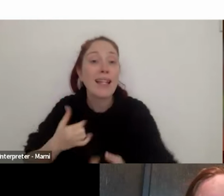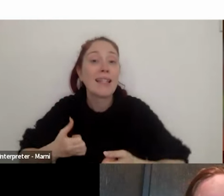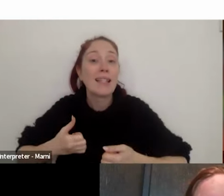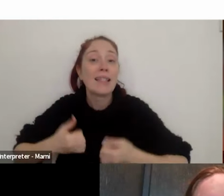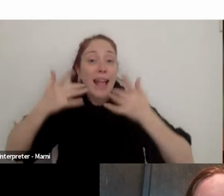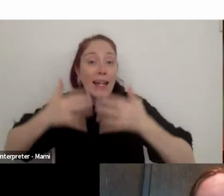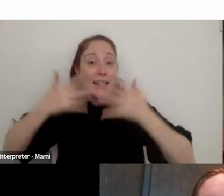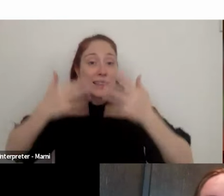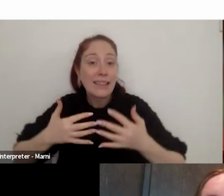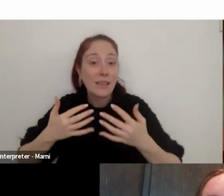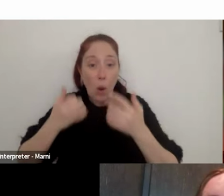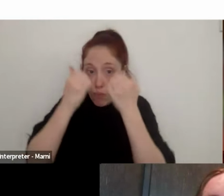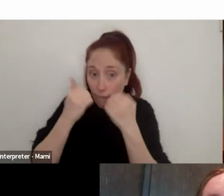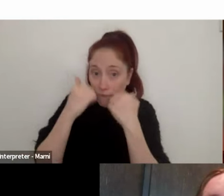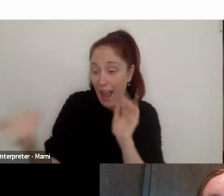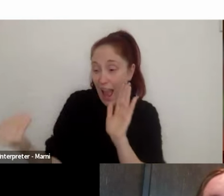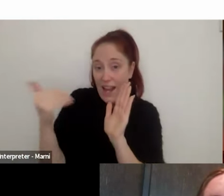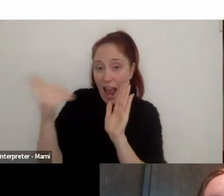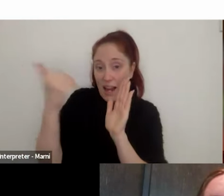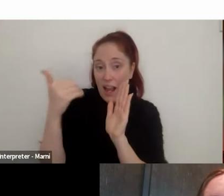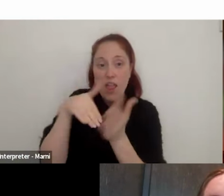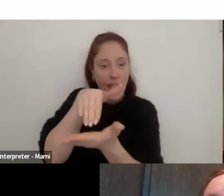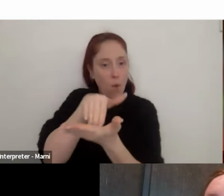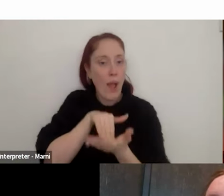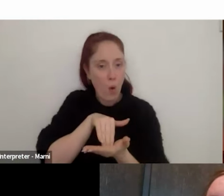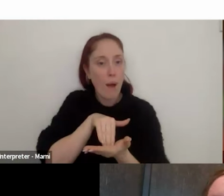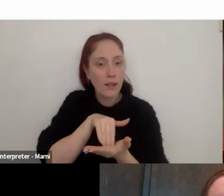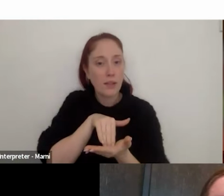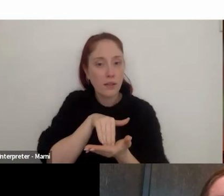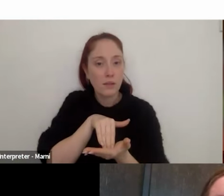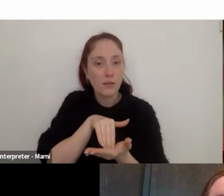process will help us with our reporting and program evaluation. It doesn't form part of